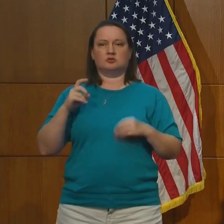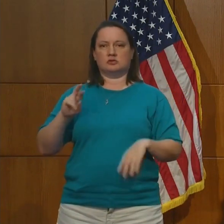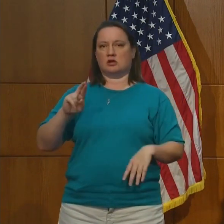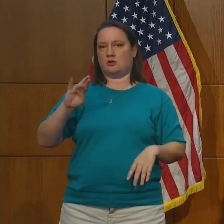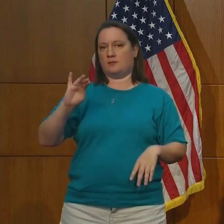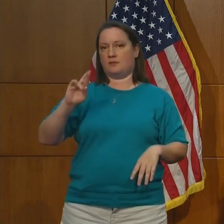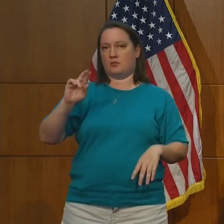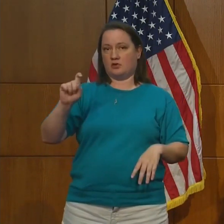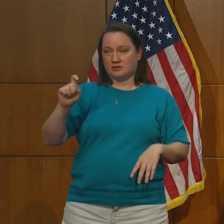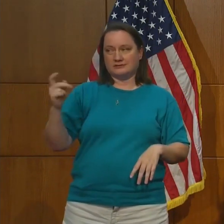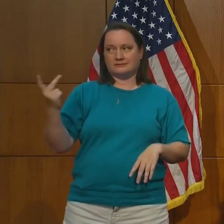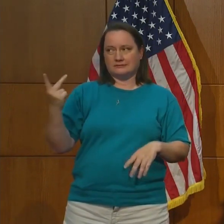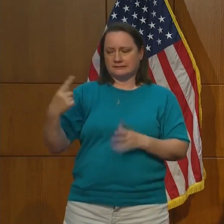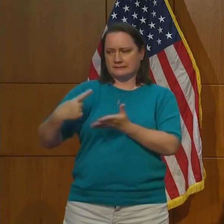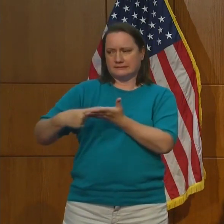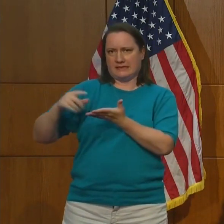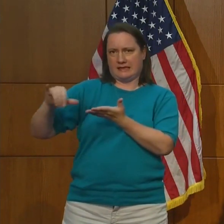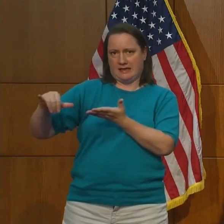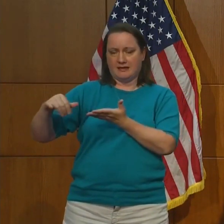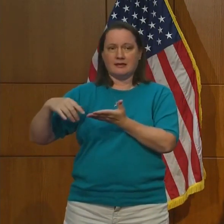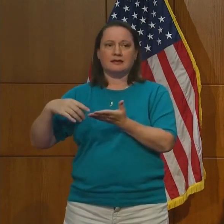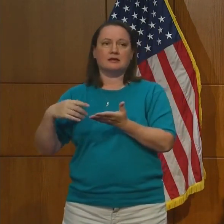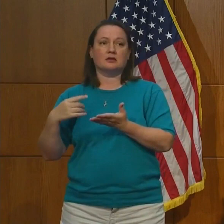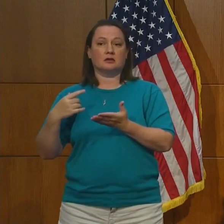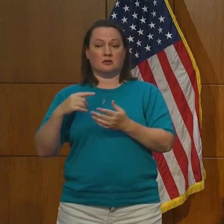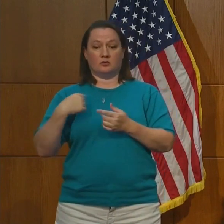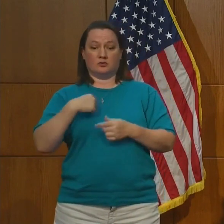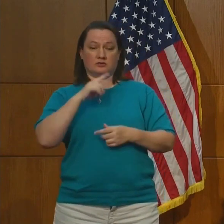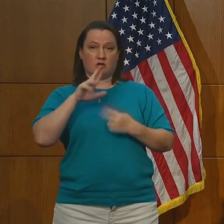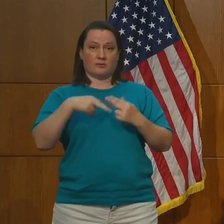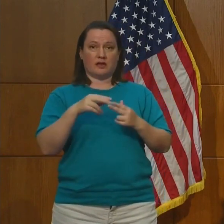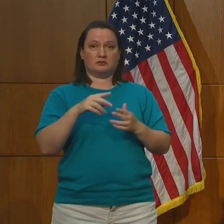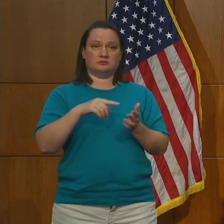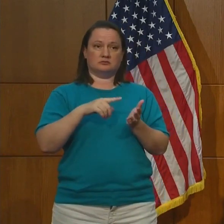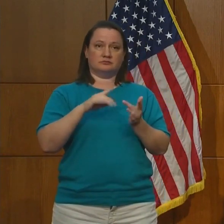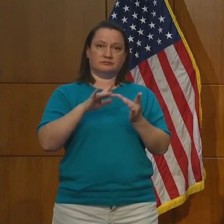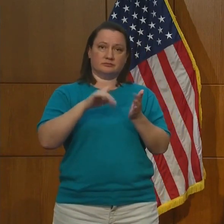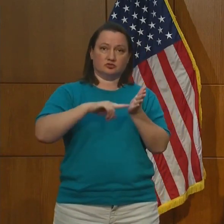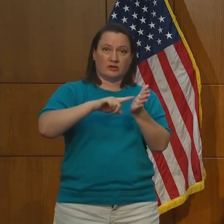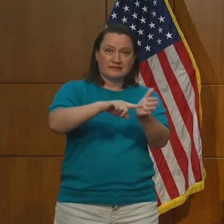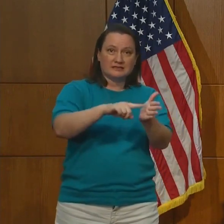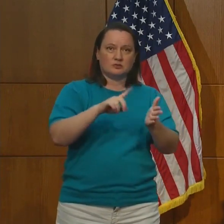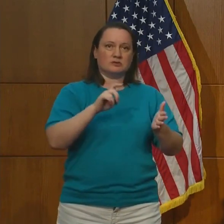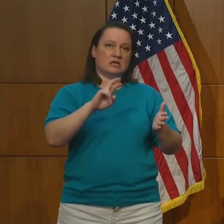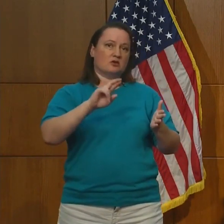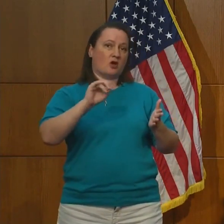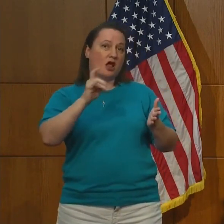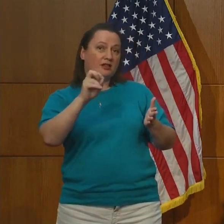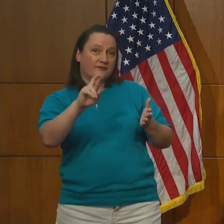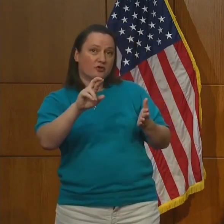TO FOURTEEN DAYS I THINK ALL. FIND THAT ON EXCEPT DR TONIGHT